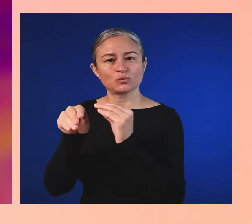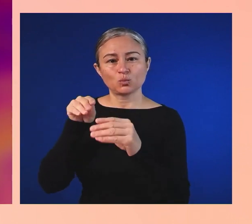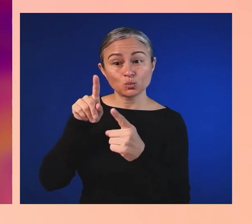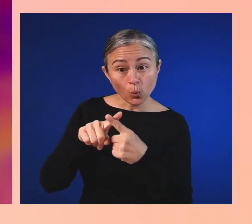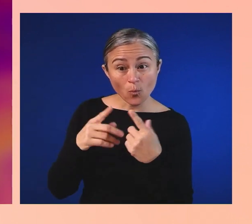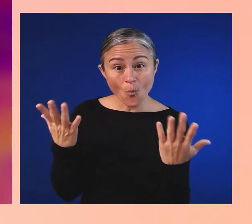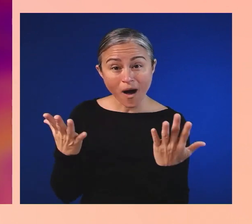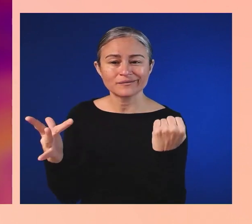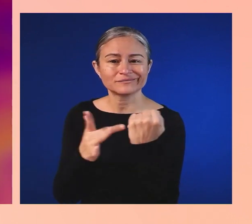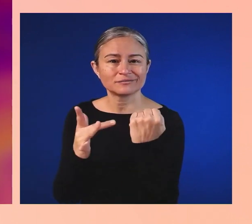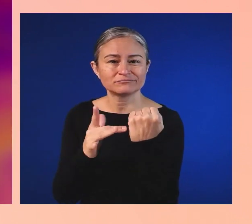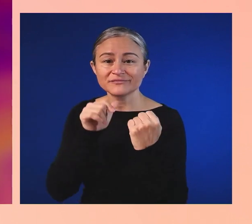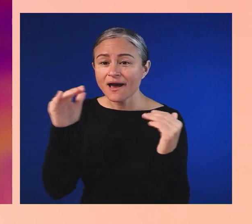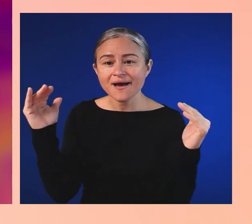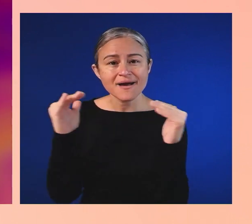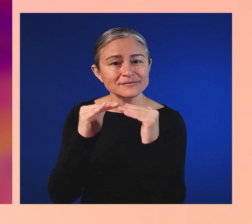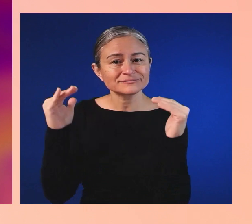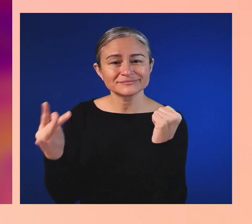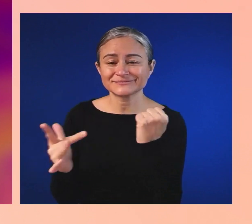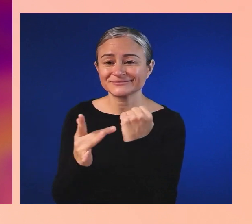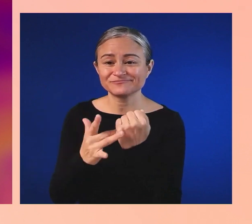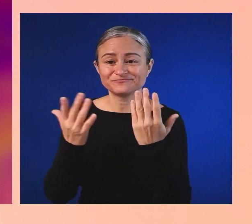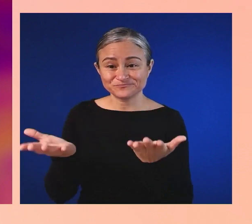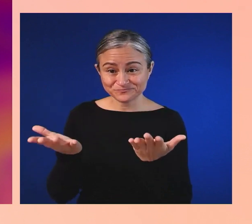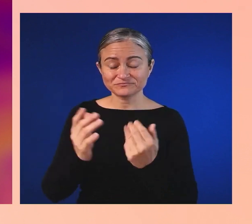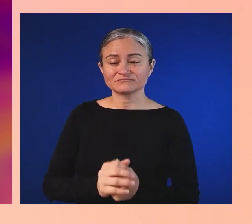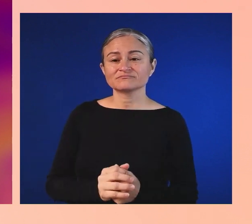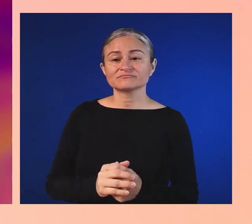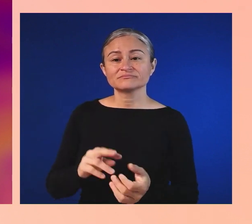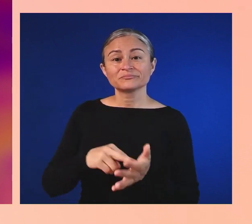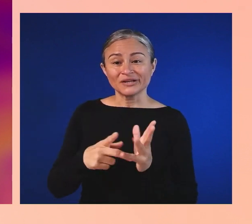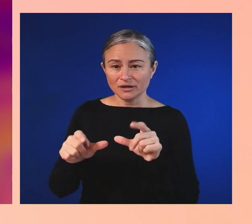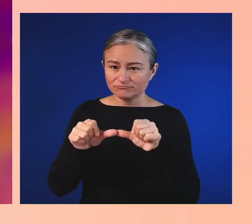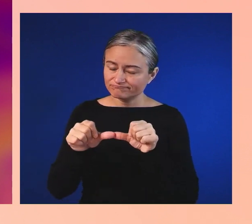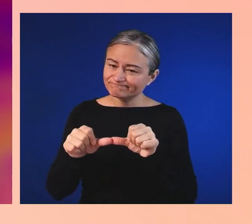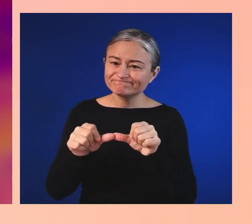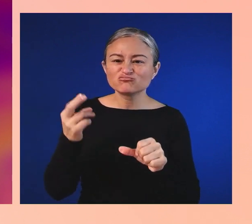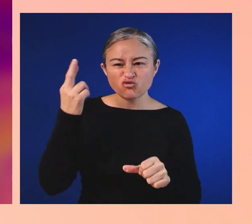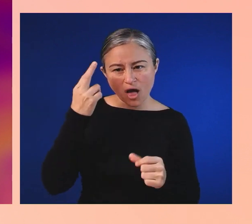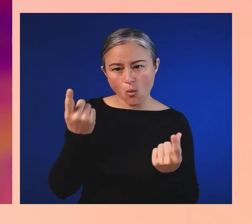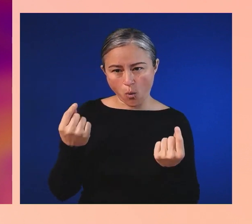realize that what we're building here, serves a much bigger purpose.